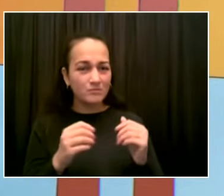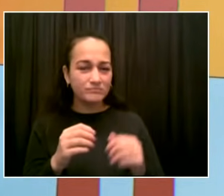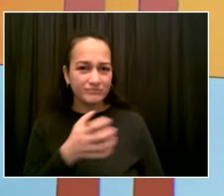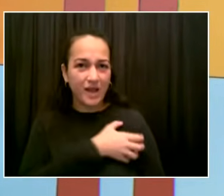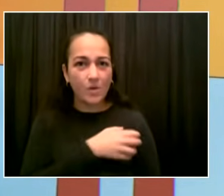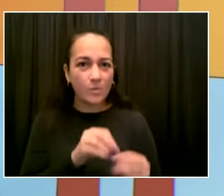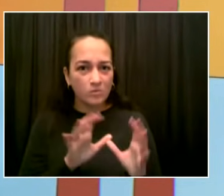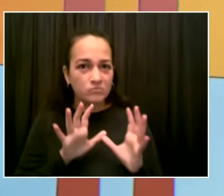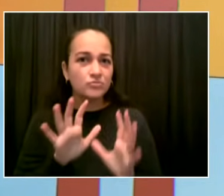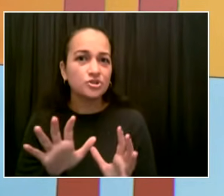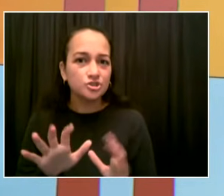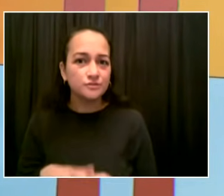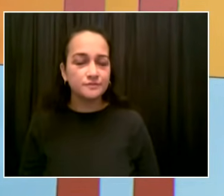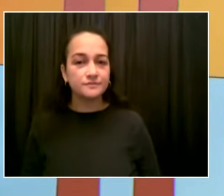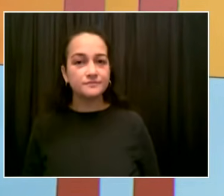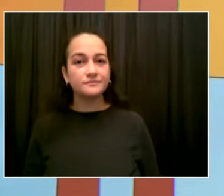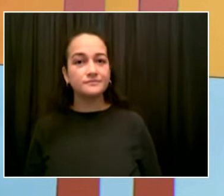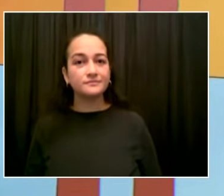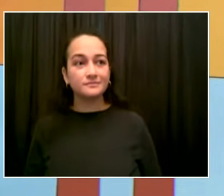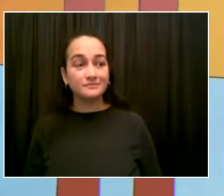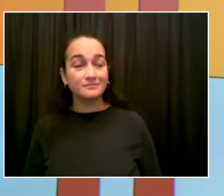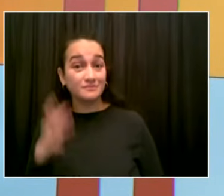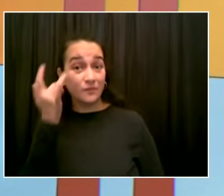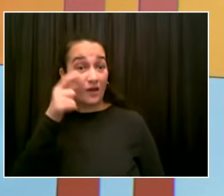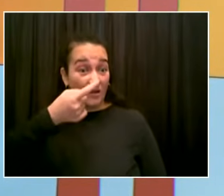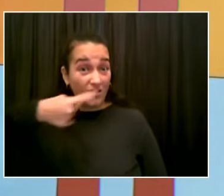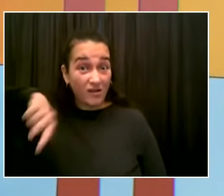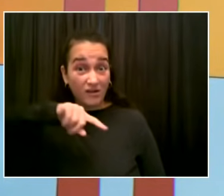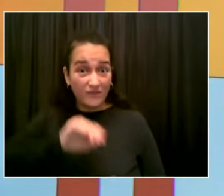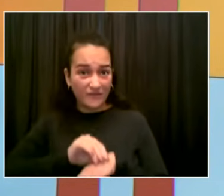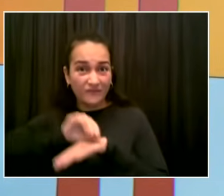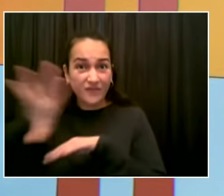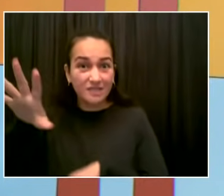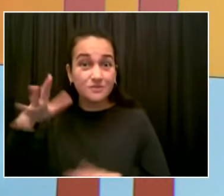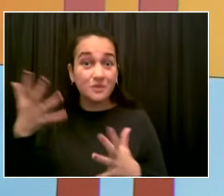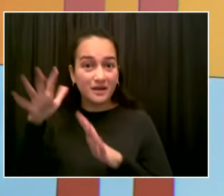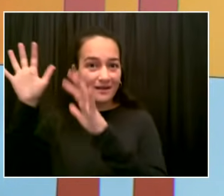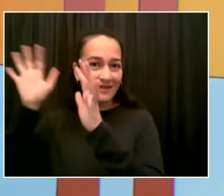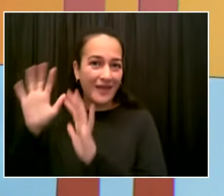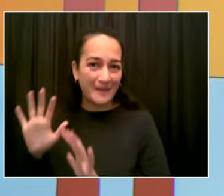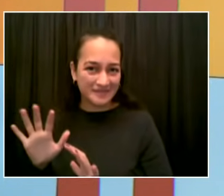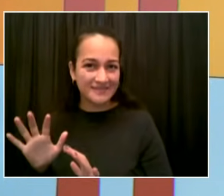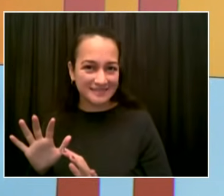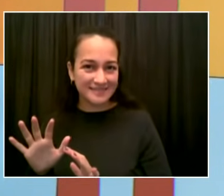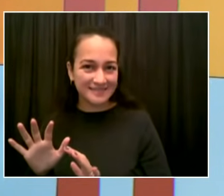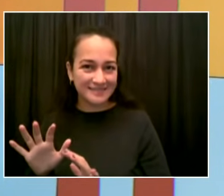WE'RE TALKING ABOUT ANY CONEPCT RELATED TO ENVIRONMENTAL